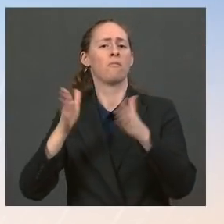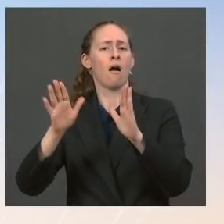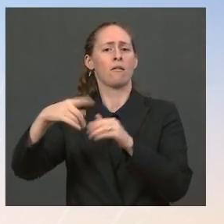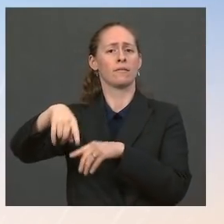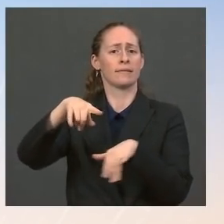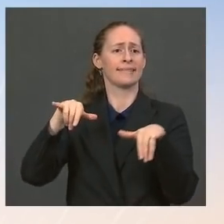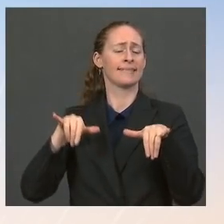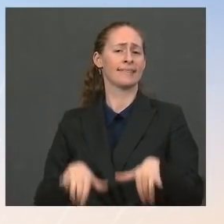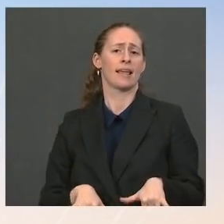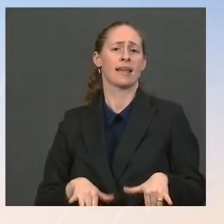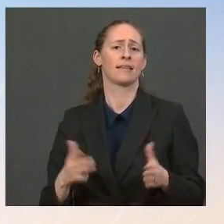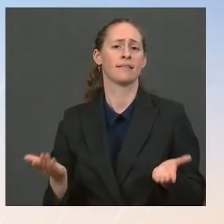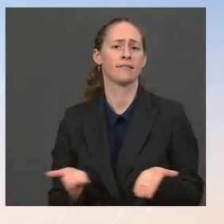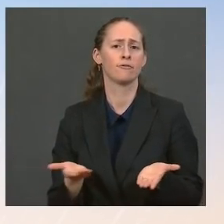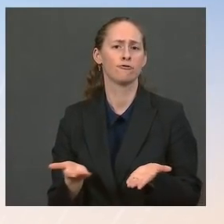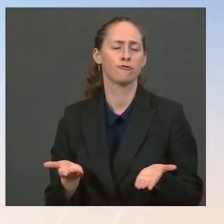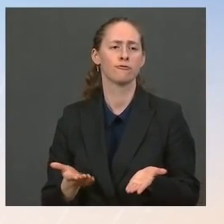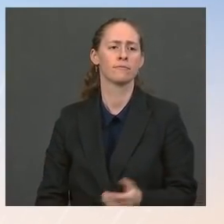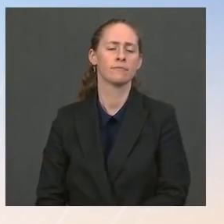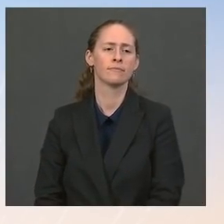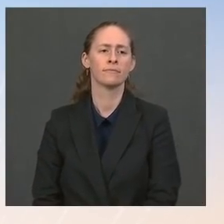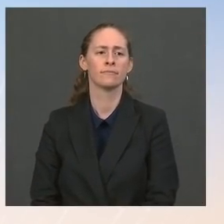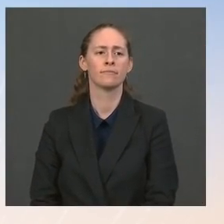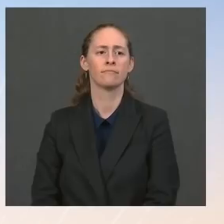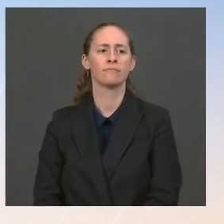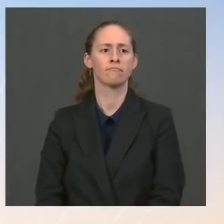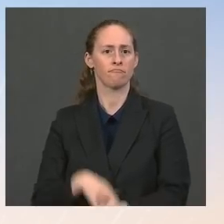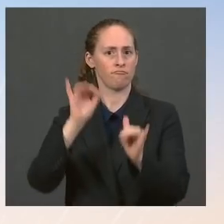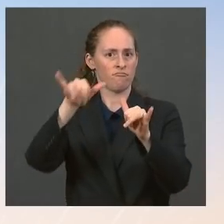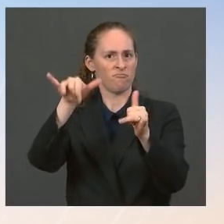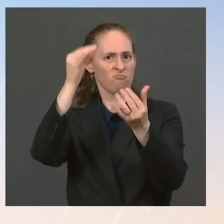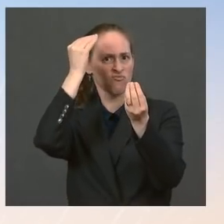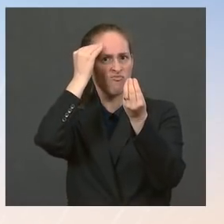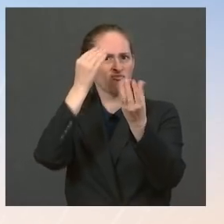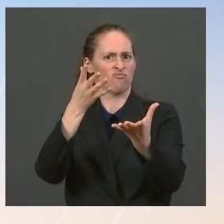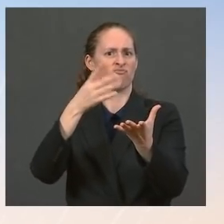That is a piece of data that has been requested of us.